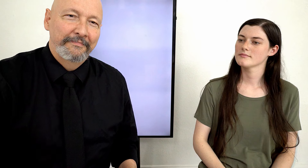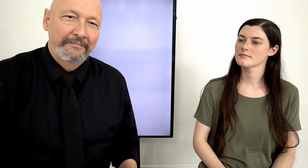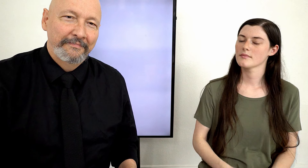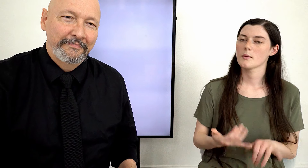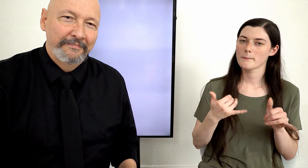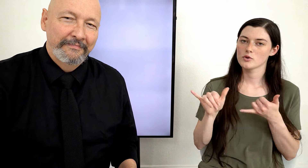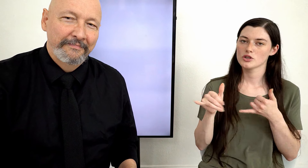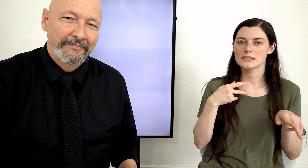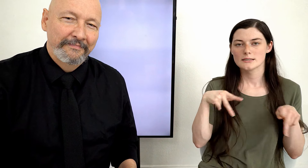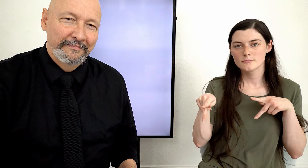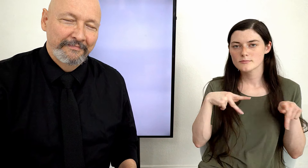party